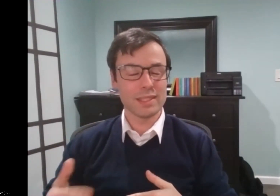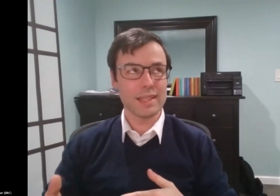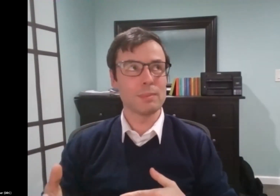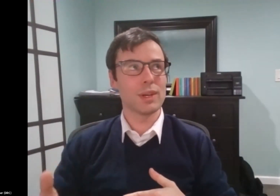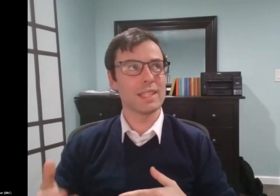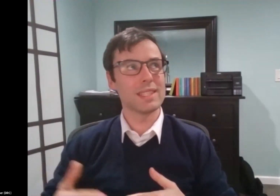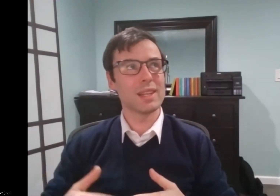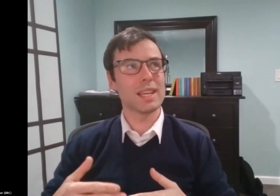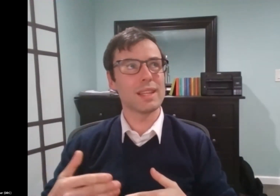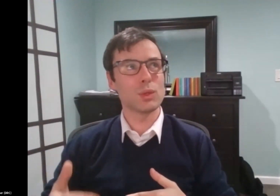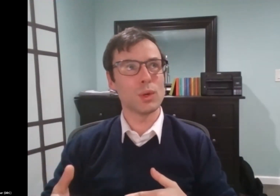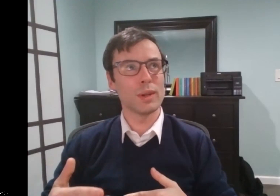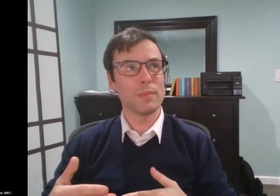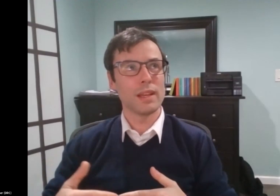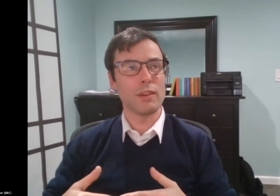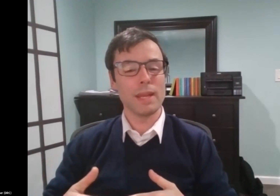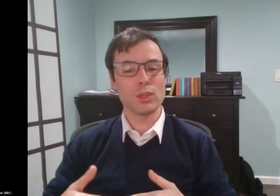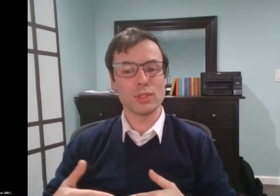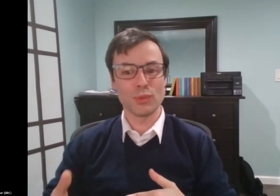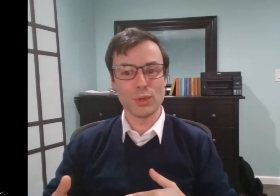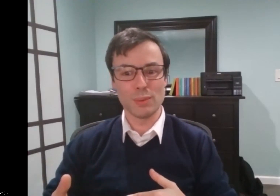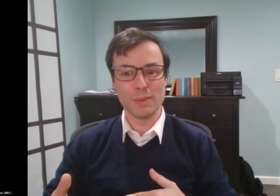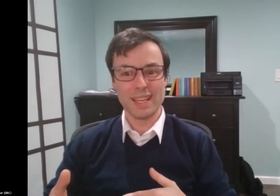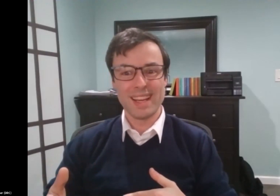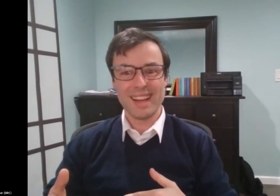supporter essentially someone that sits outside the door in